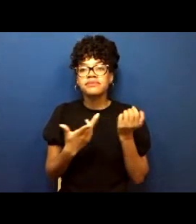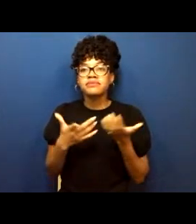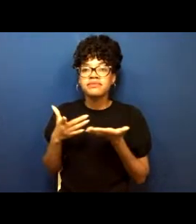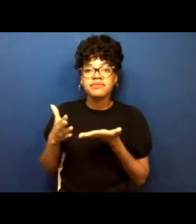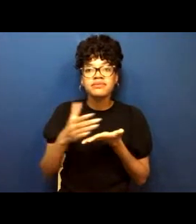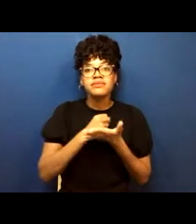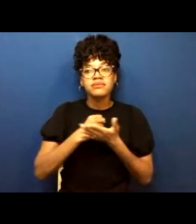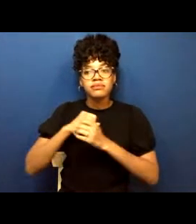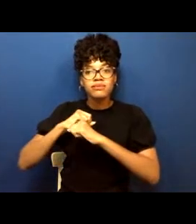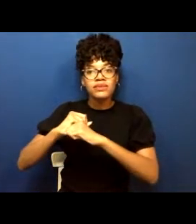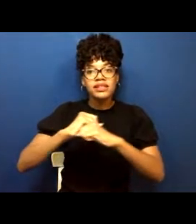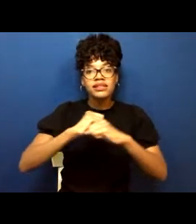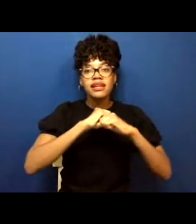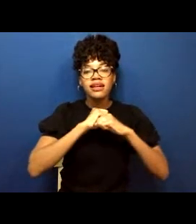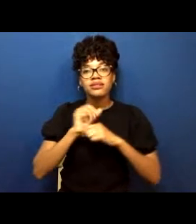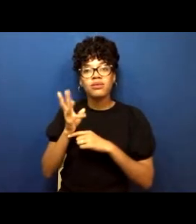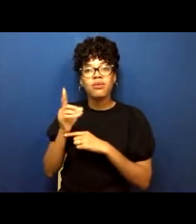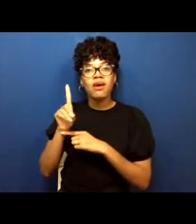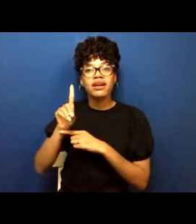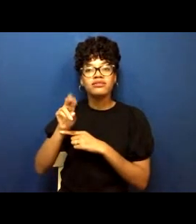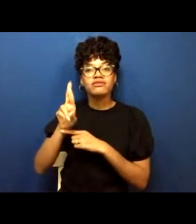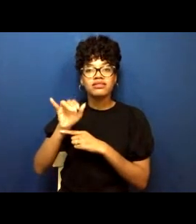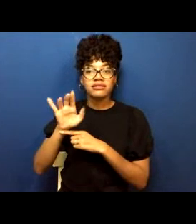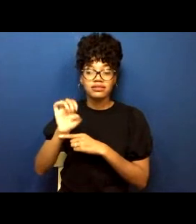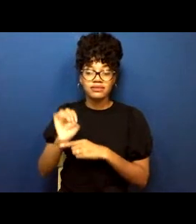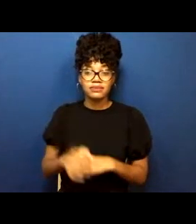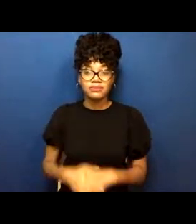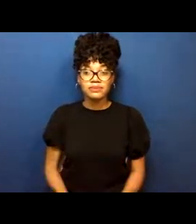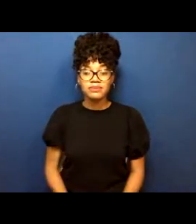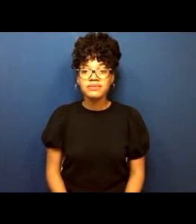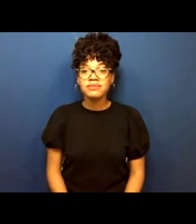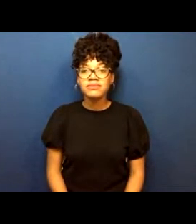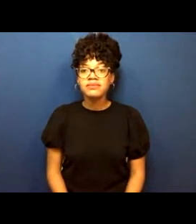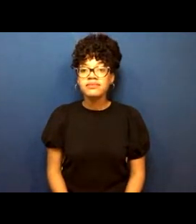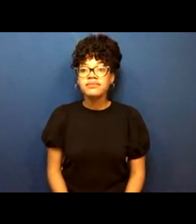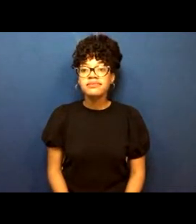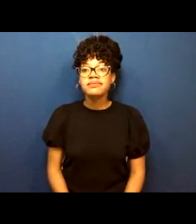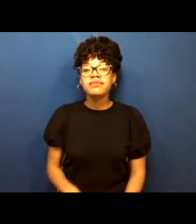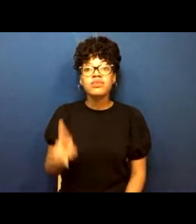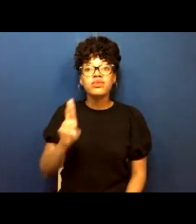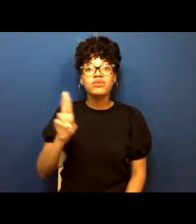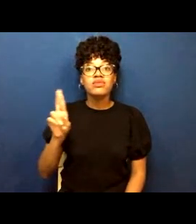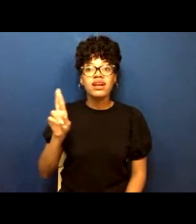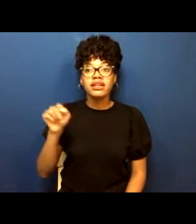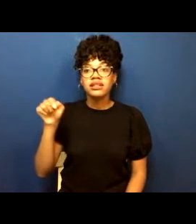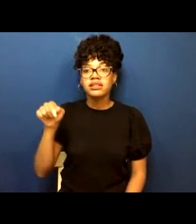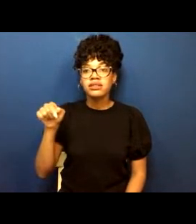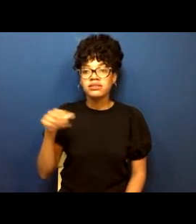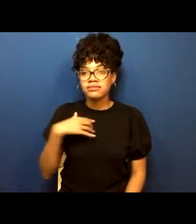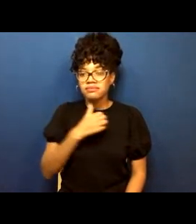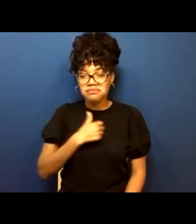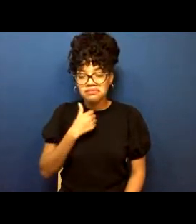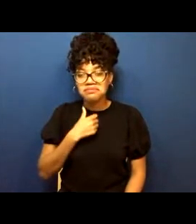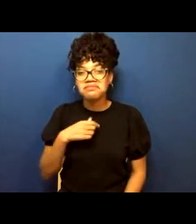across the landscape and the Great Lakes region here. And so in that image in the lower right. Oops, sorry. (Brandon chuckles)